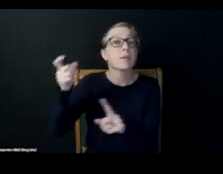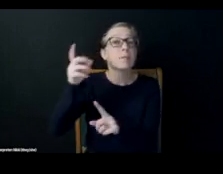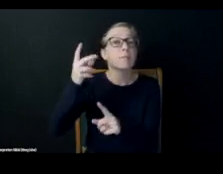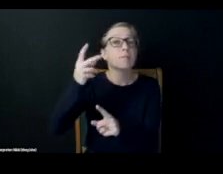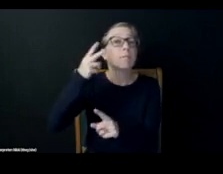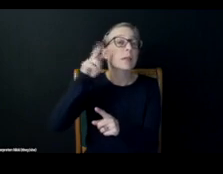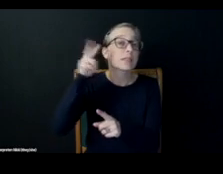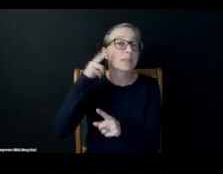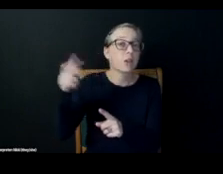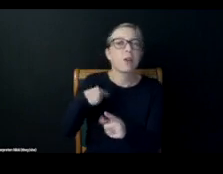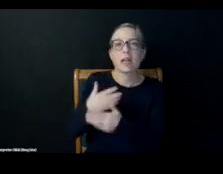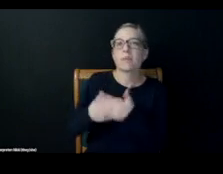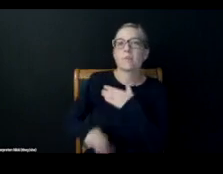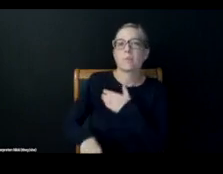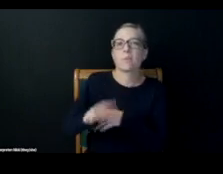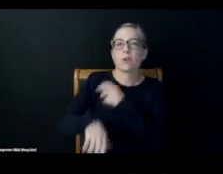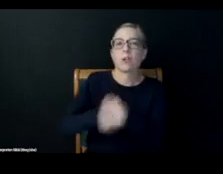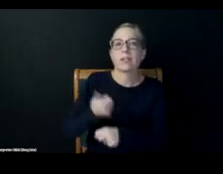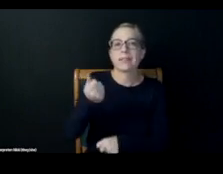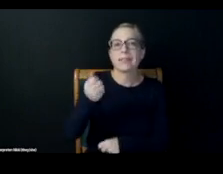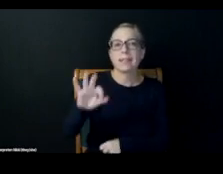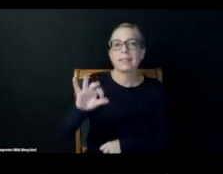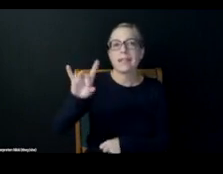They both emigrated in 1979.